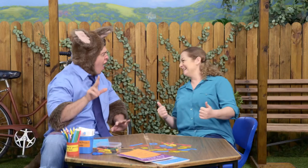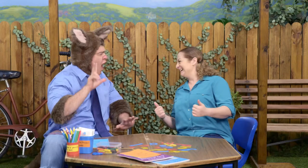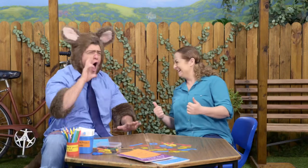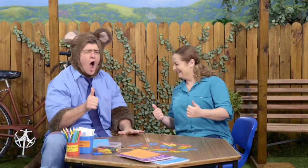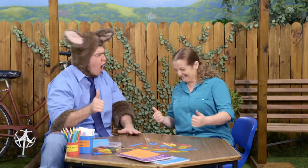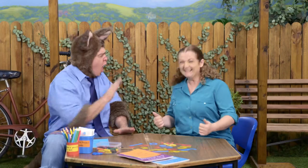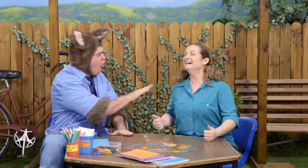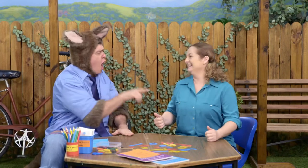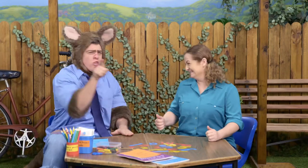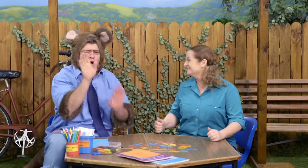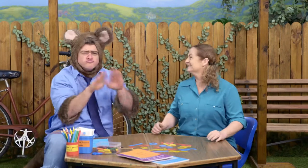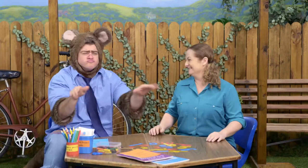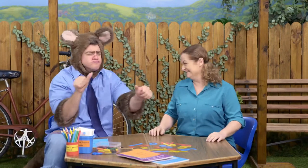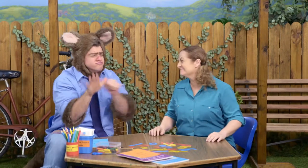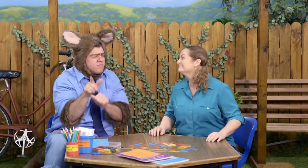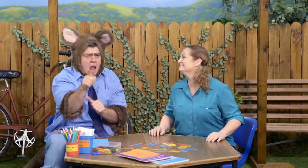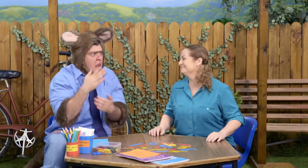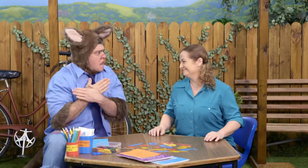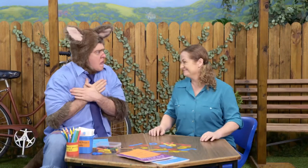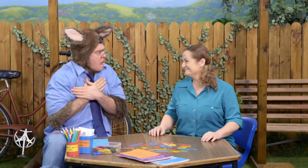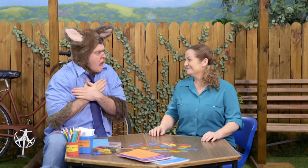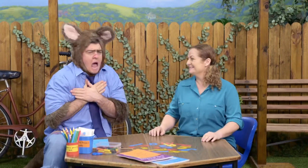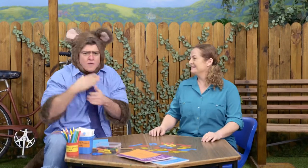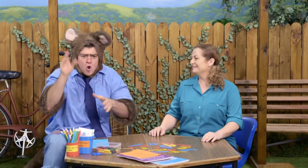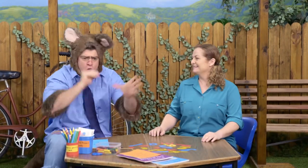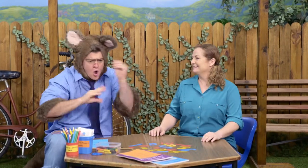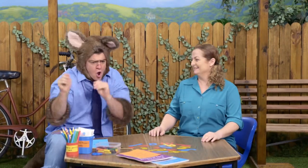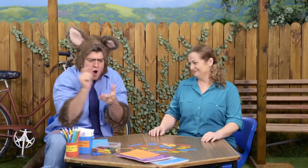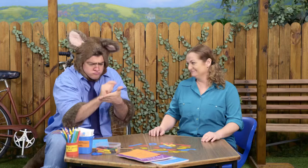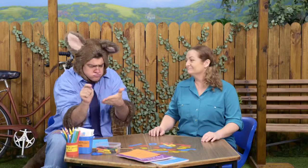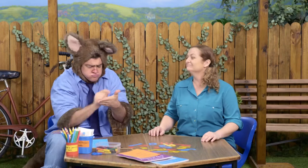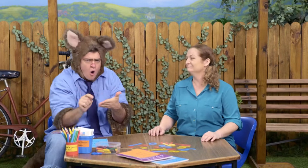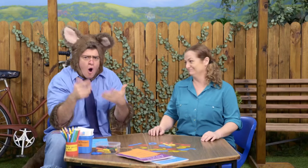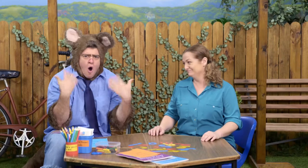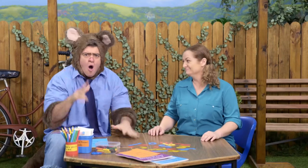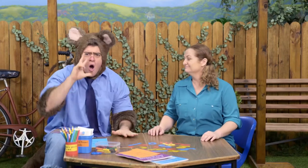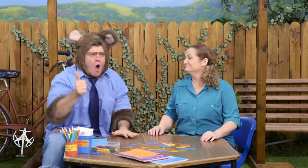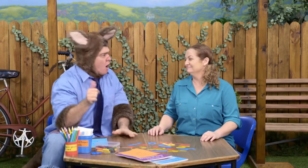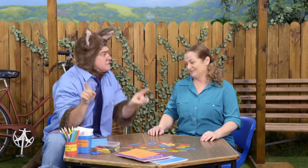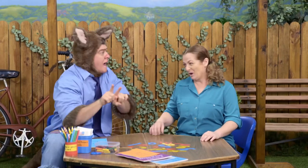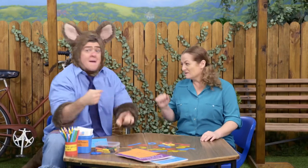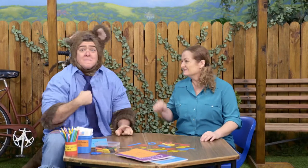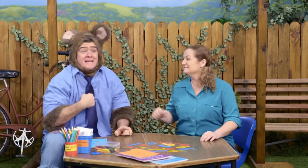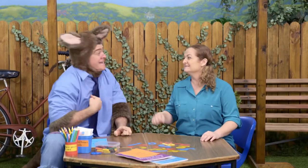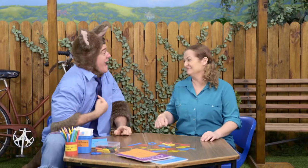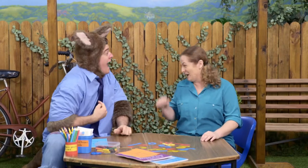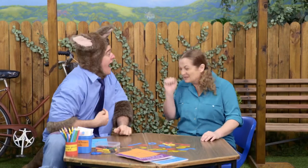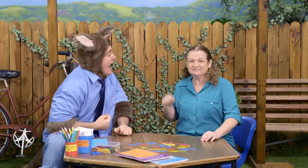Oh, wow! That was great! Those kids were fantastic! They love learning to write. They're just like me.